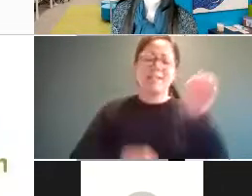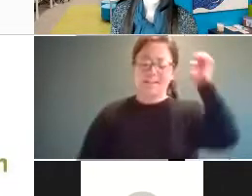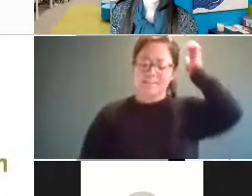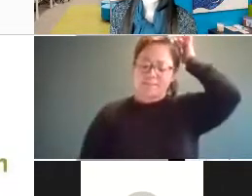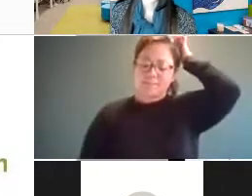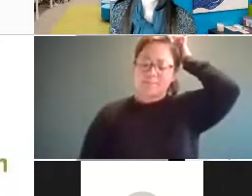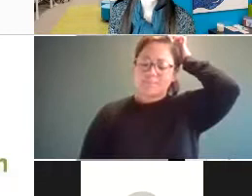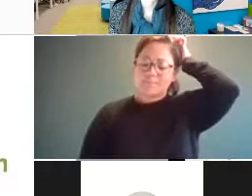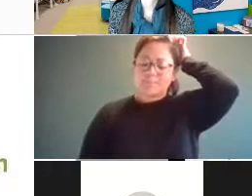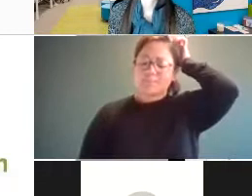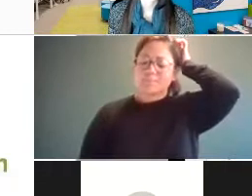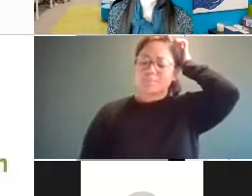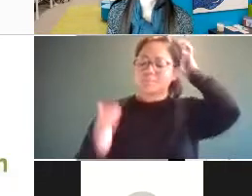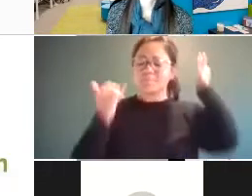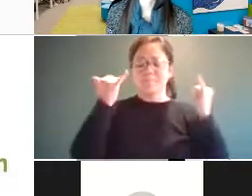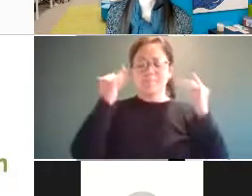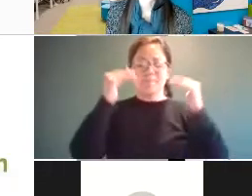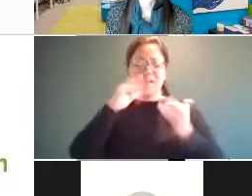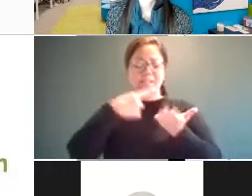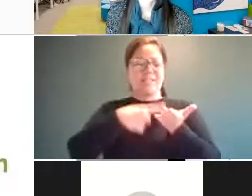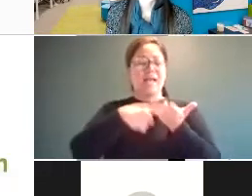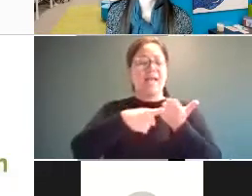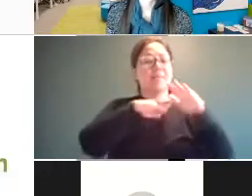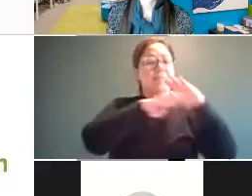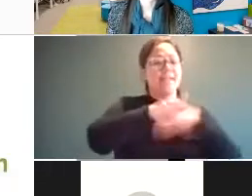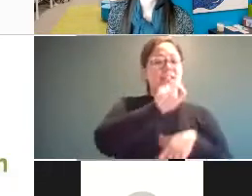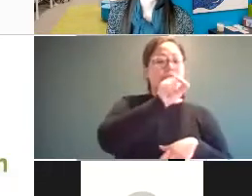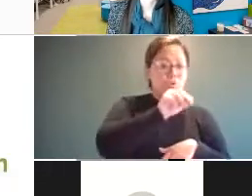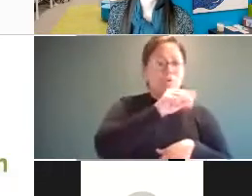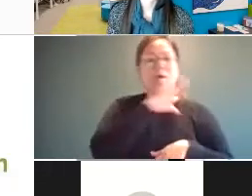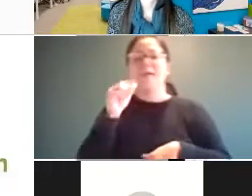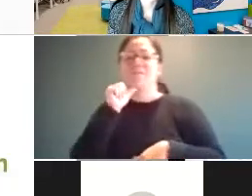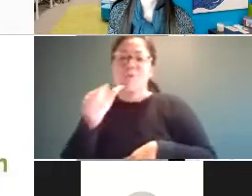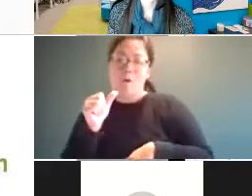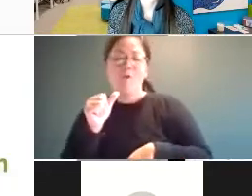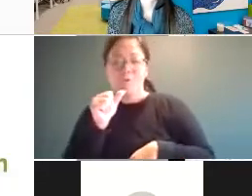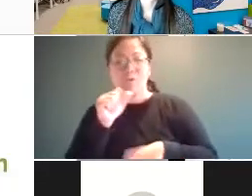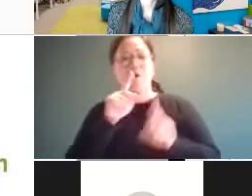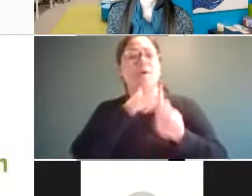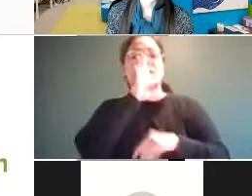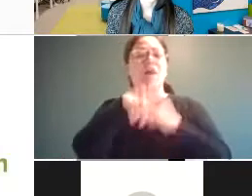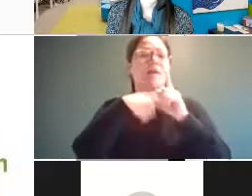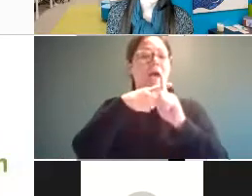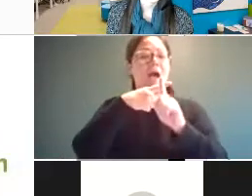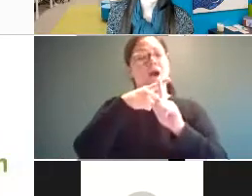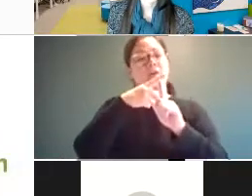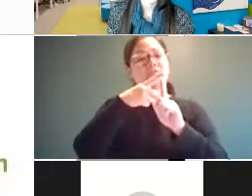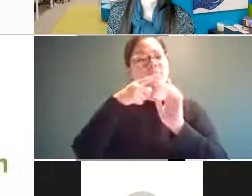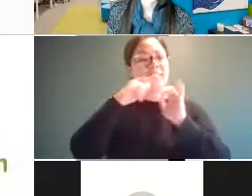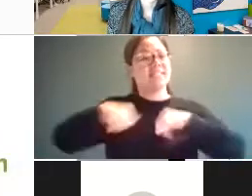Let's talk about some basic do's and don'ts next when it comes to ensuring that brand consistency through a style guide.